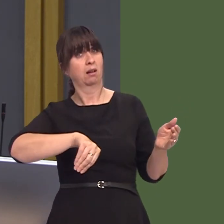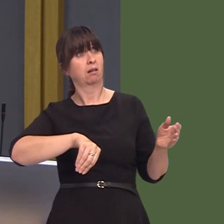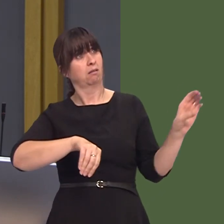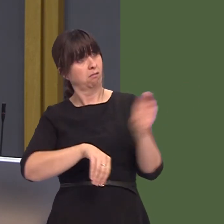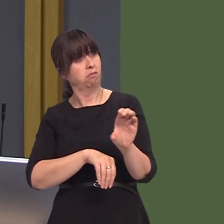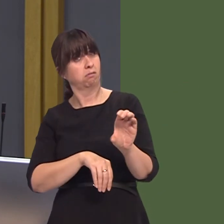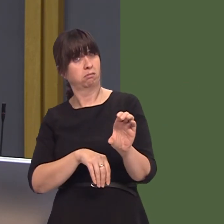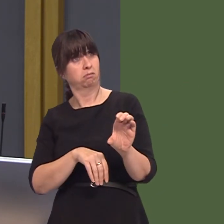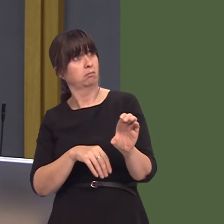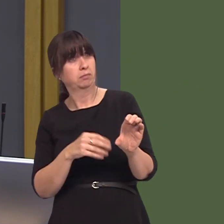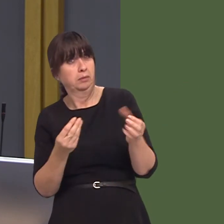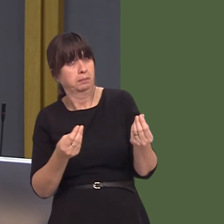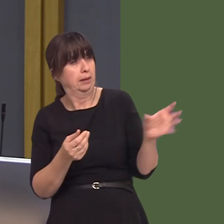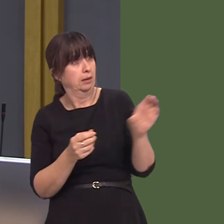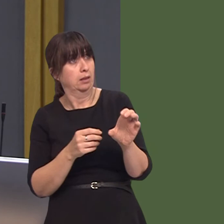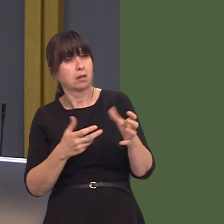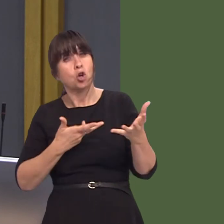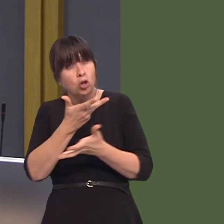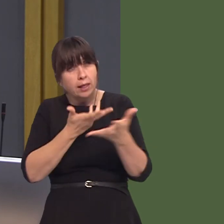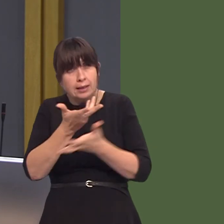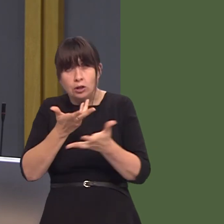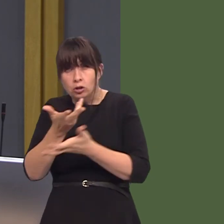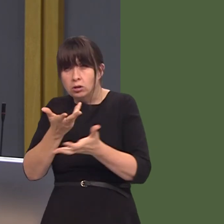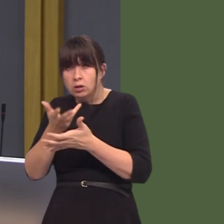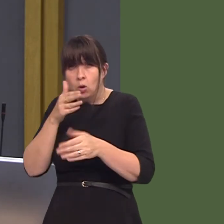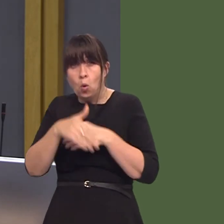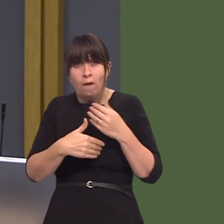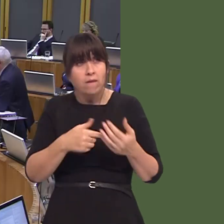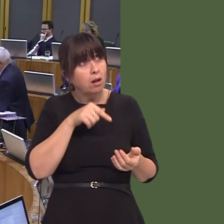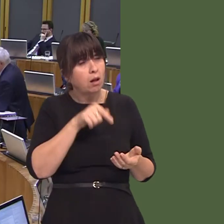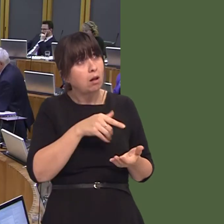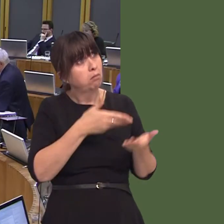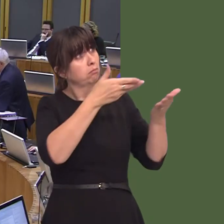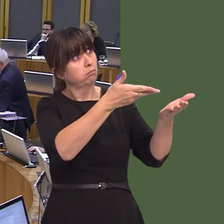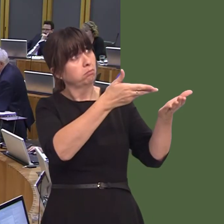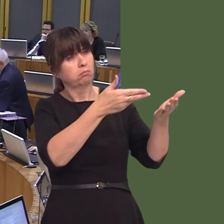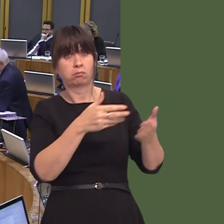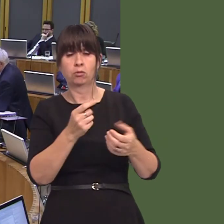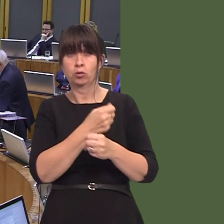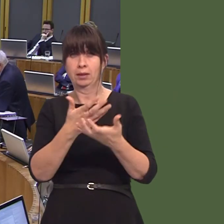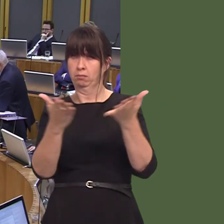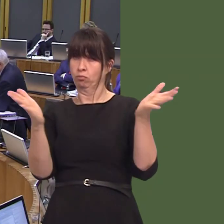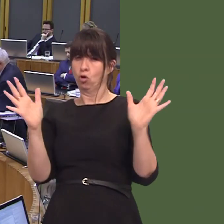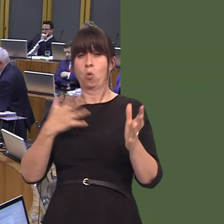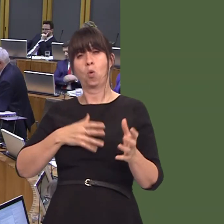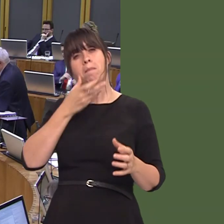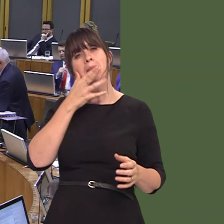Can I be given assurance the consultation on the proposal will be as broad and as full as possible with the constituents of Anglesey?